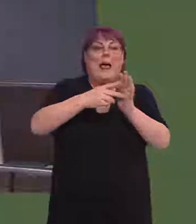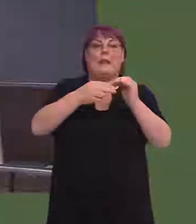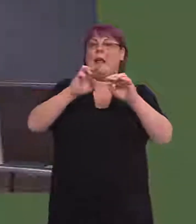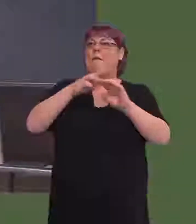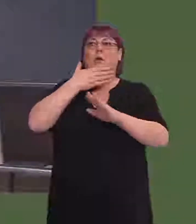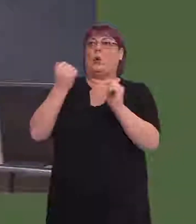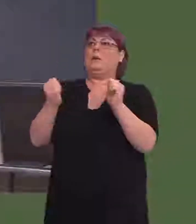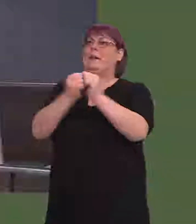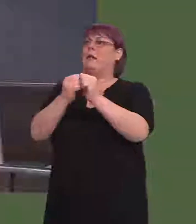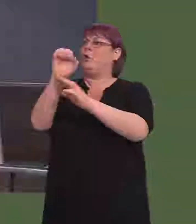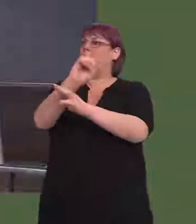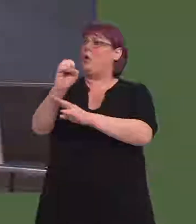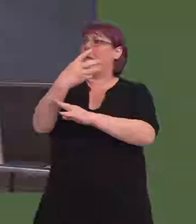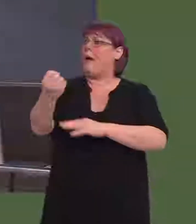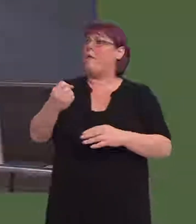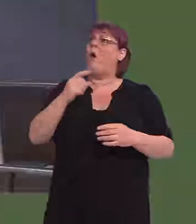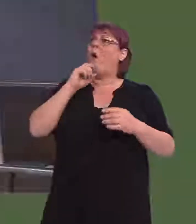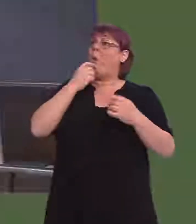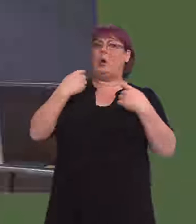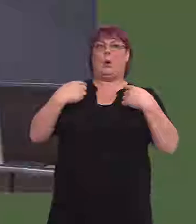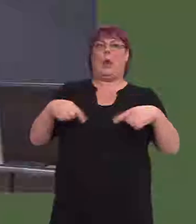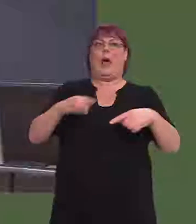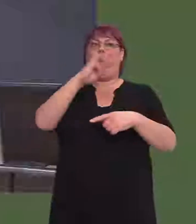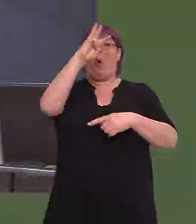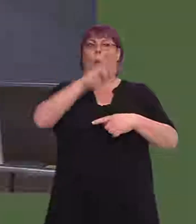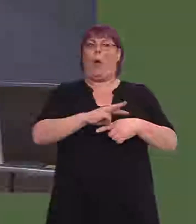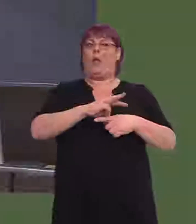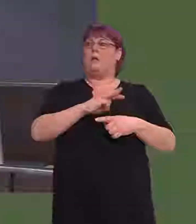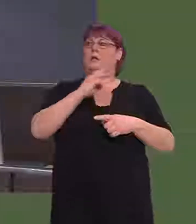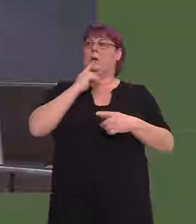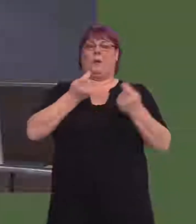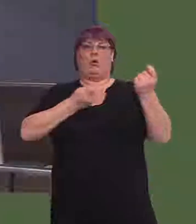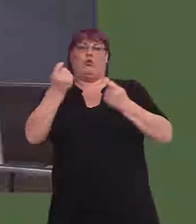to leave the fate of Wales in the hands of the hard-right Tories in Westminster?